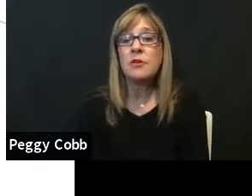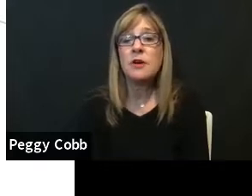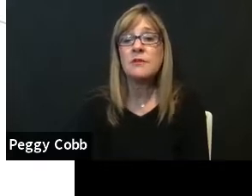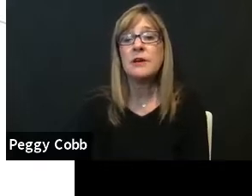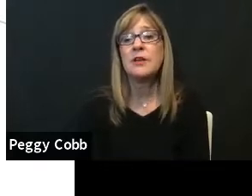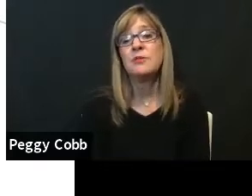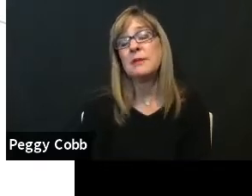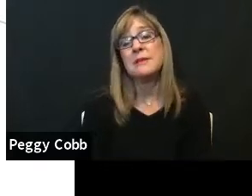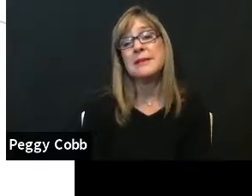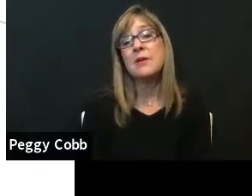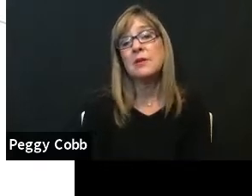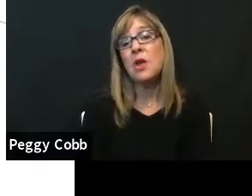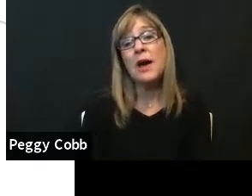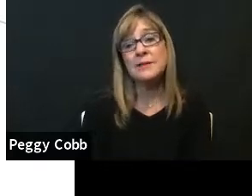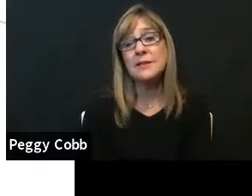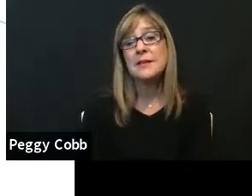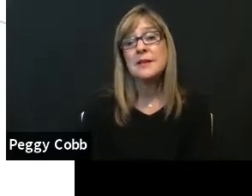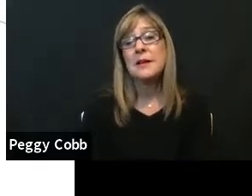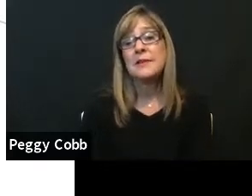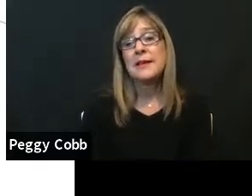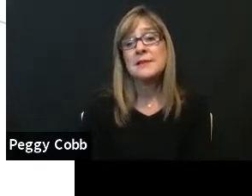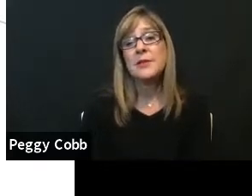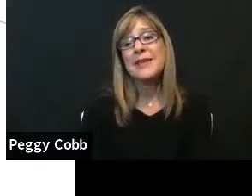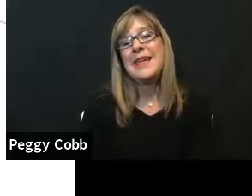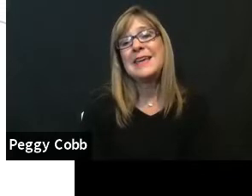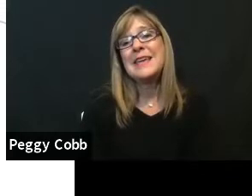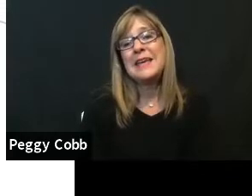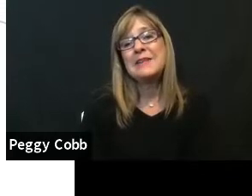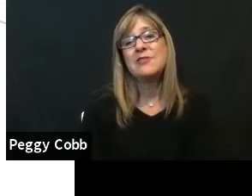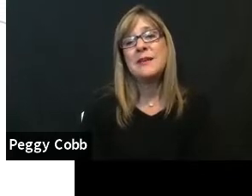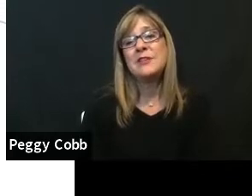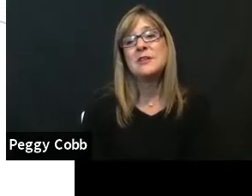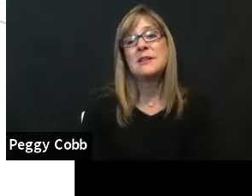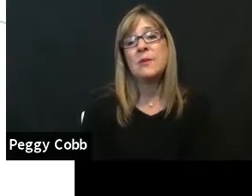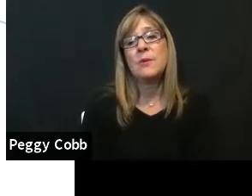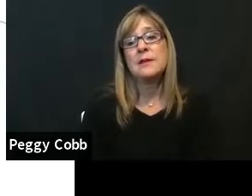or hard of hearing youth they miss out a lot on that so they can't gain information that way